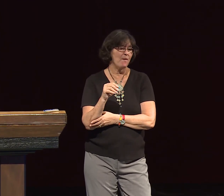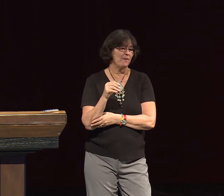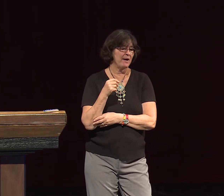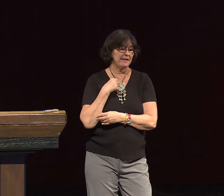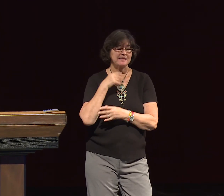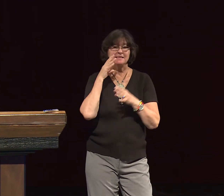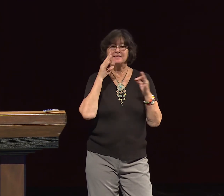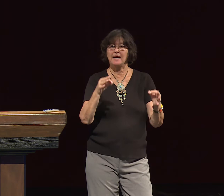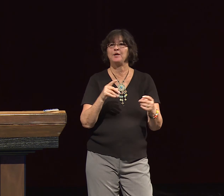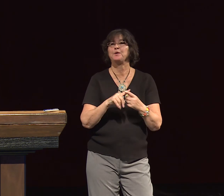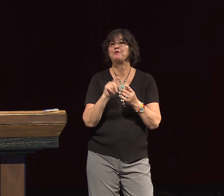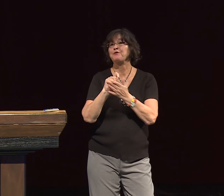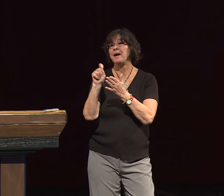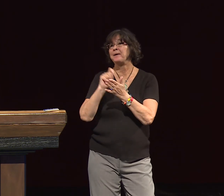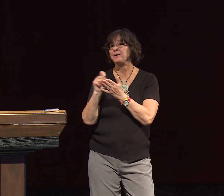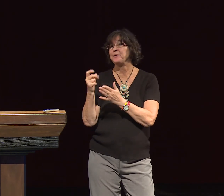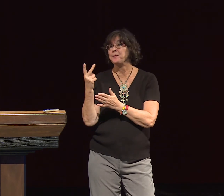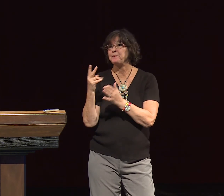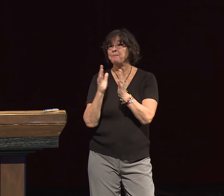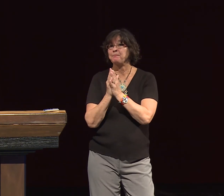from people who believe in the cause.